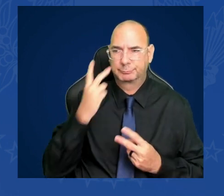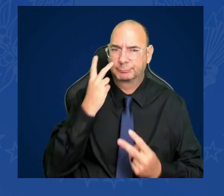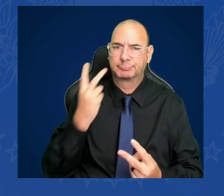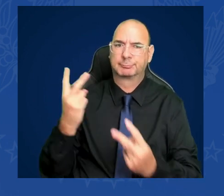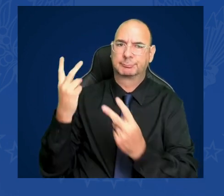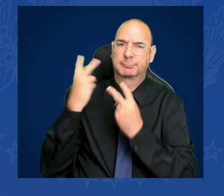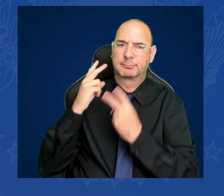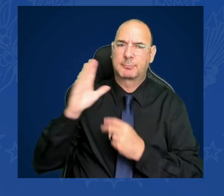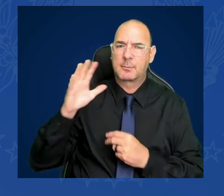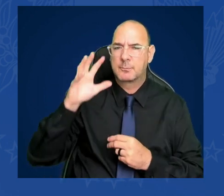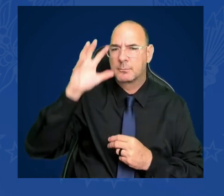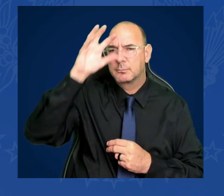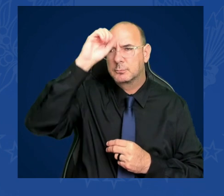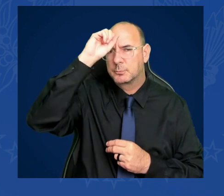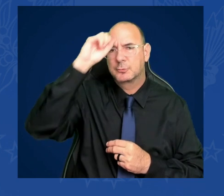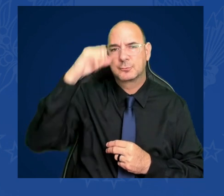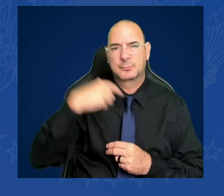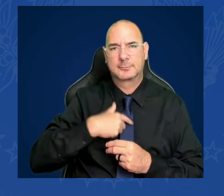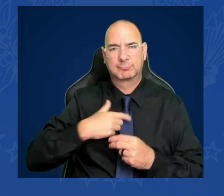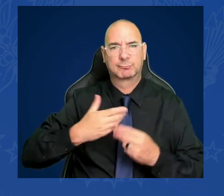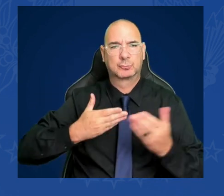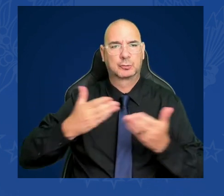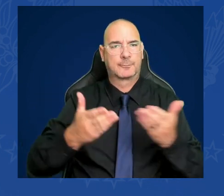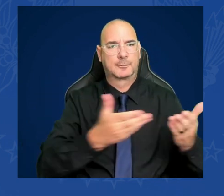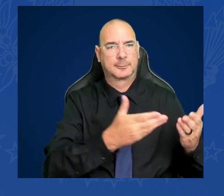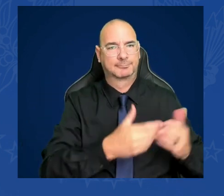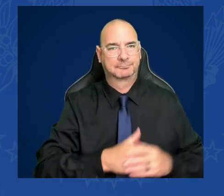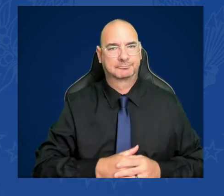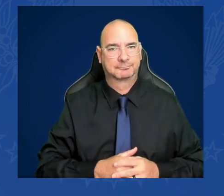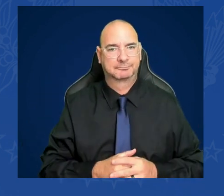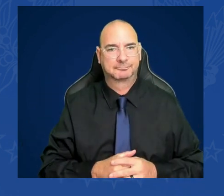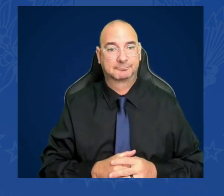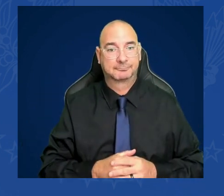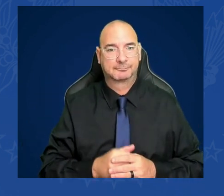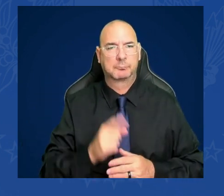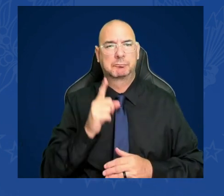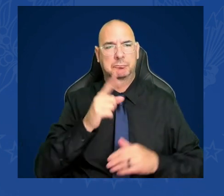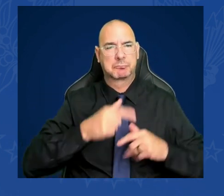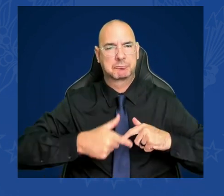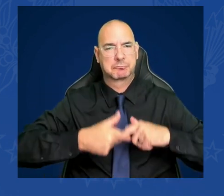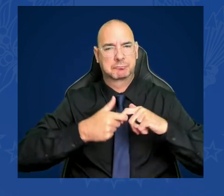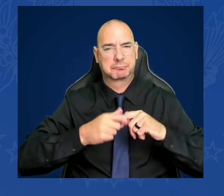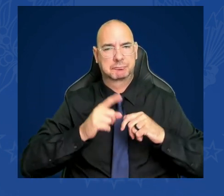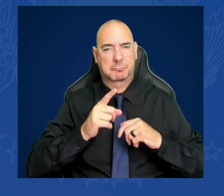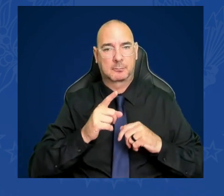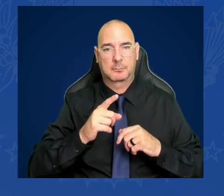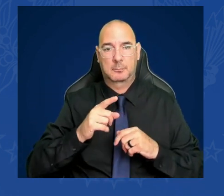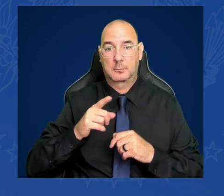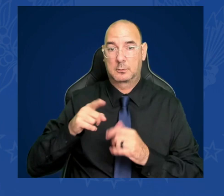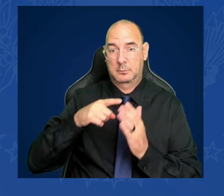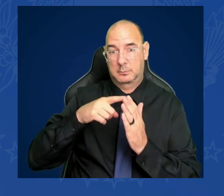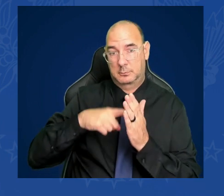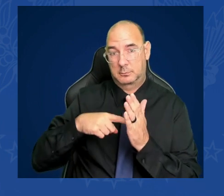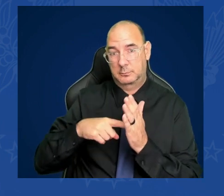Allow me to take a moment to recognize Carl Schultz, your commandant. Our commandant.